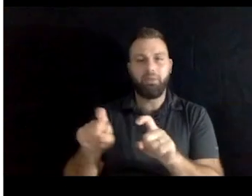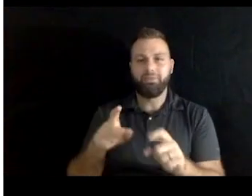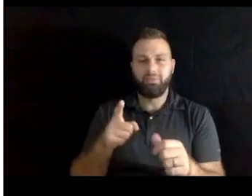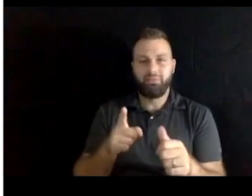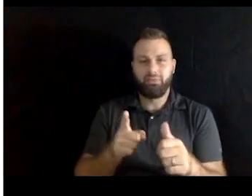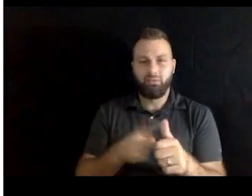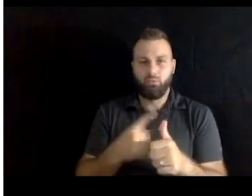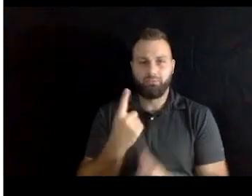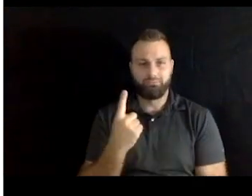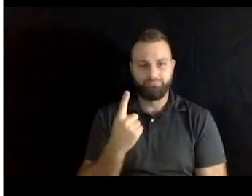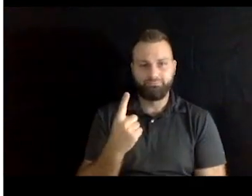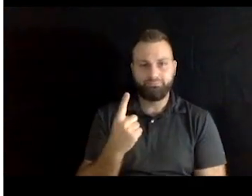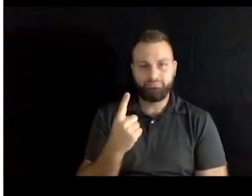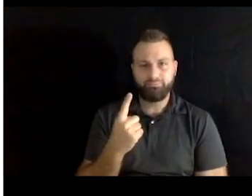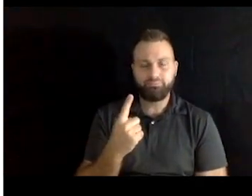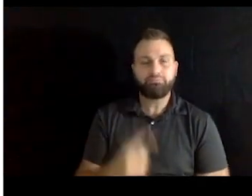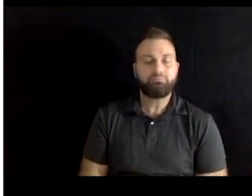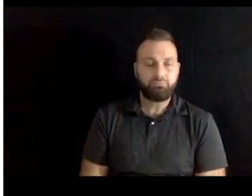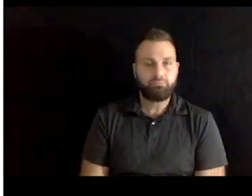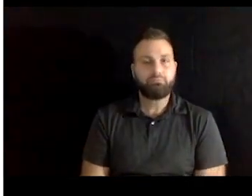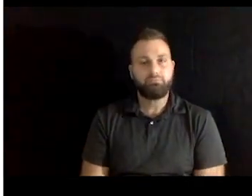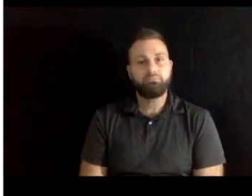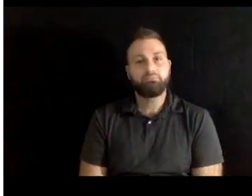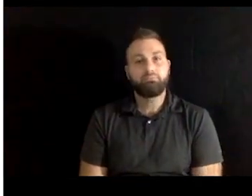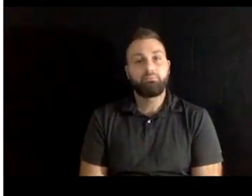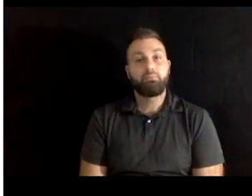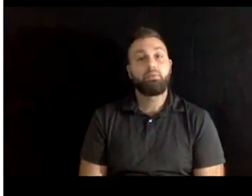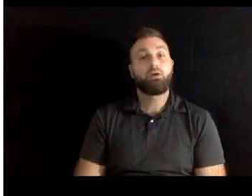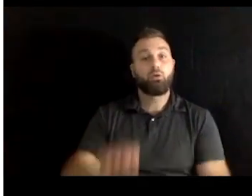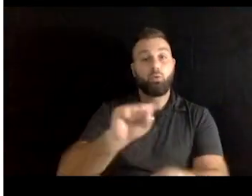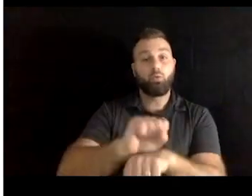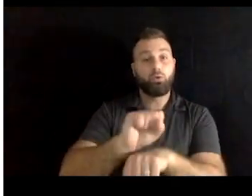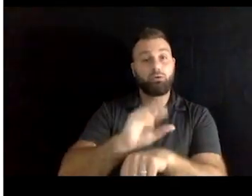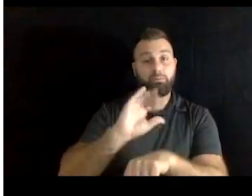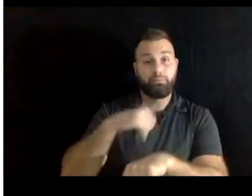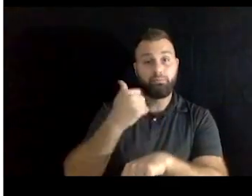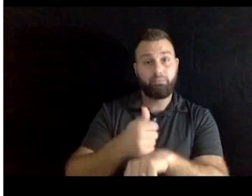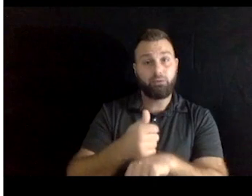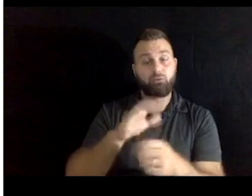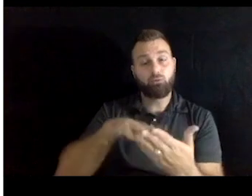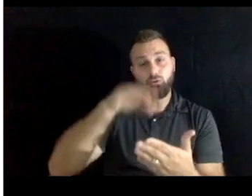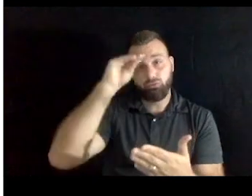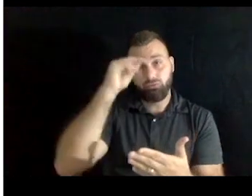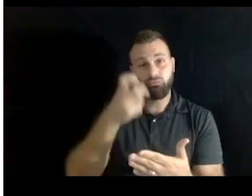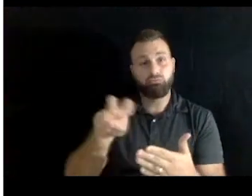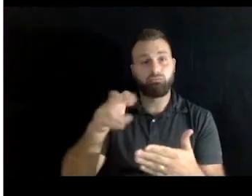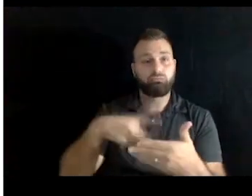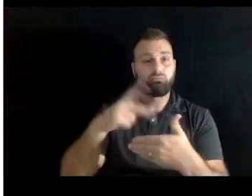That I want to talk about are the work based learning transition demonstrations.